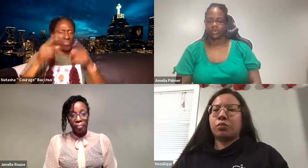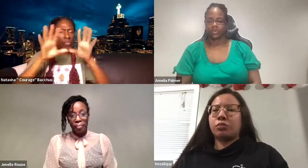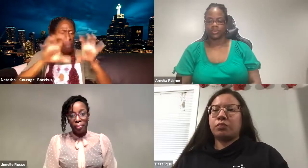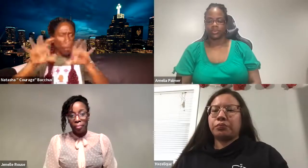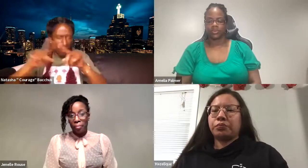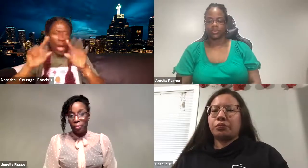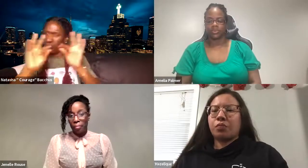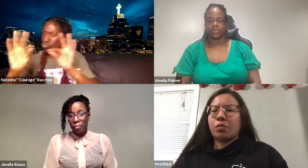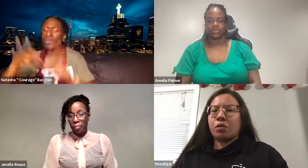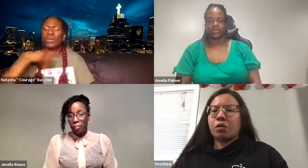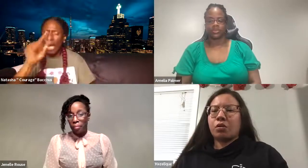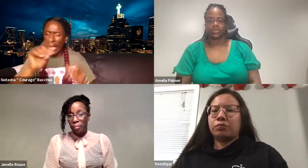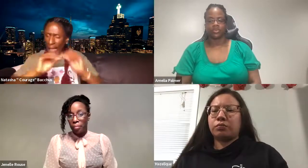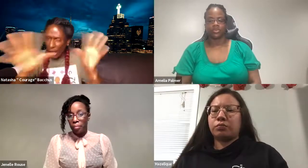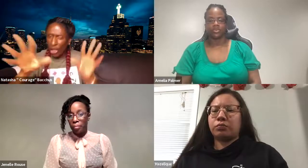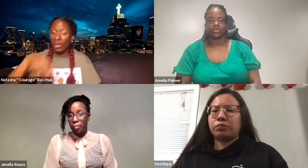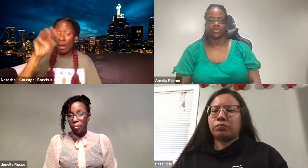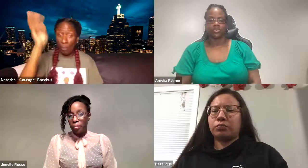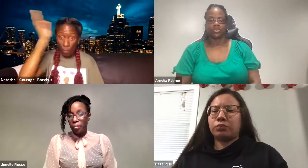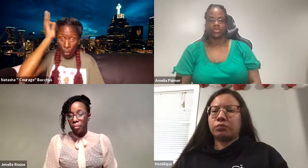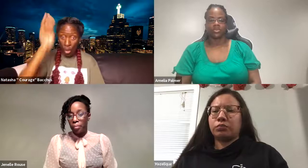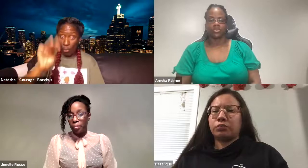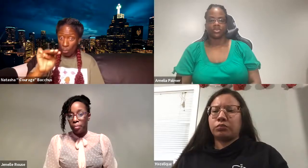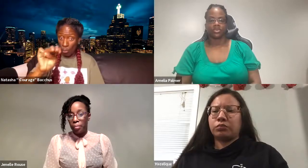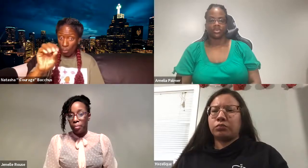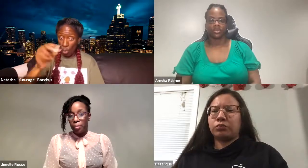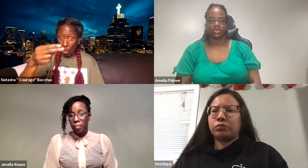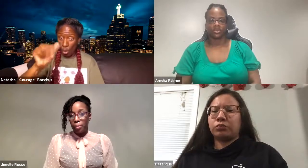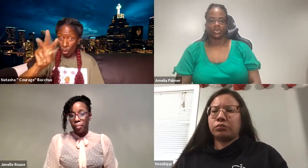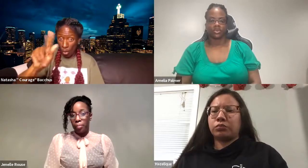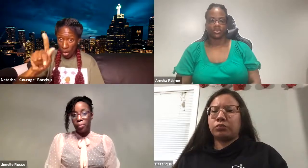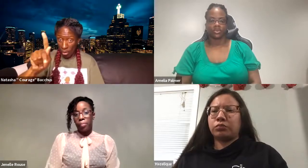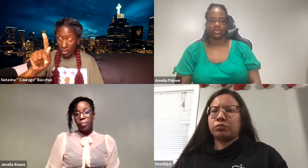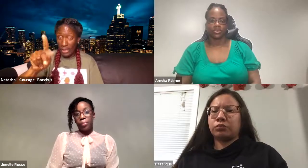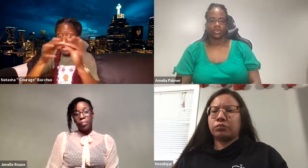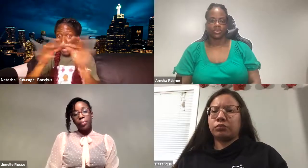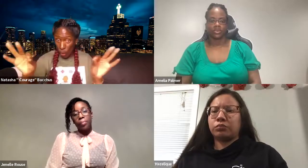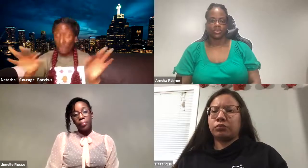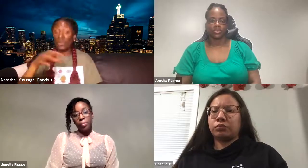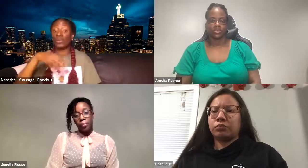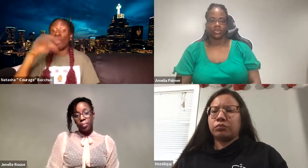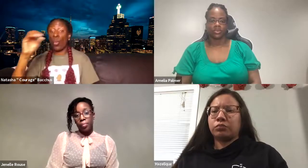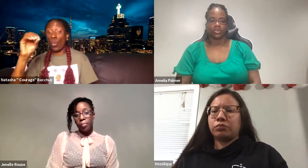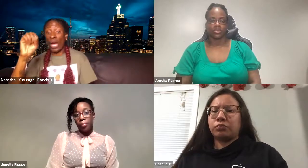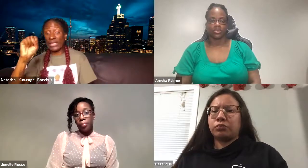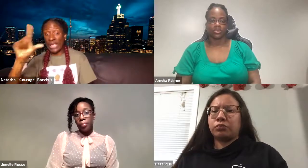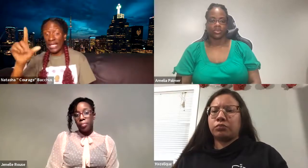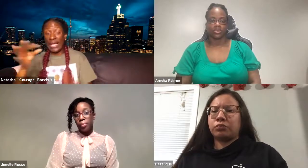clarify. your video is freezing just a little bit. so just with mohawk language--